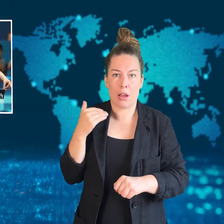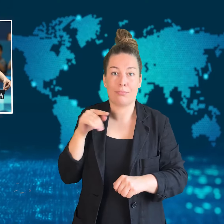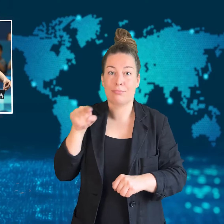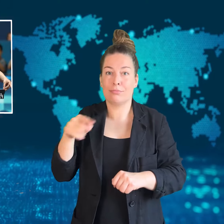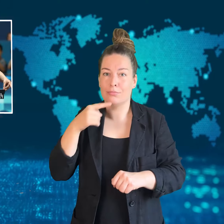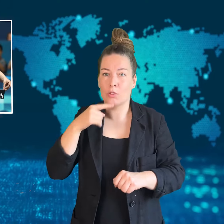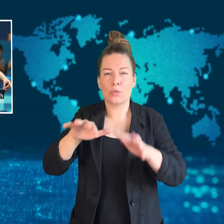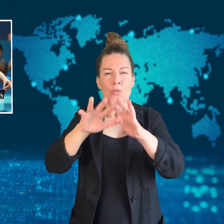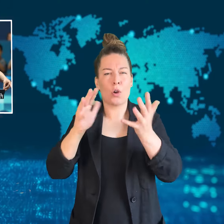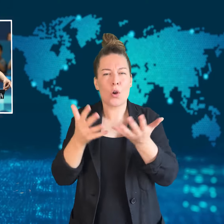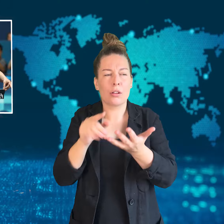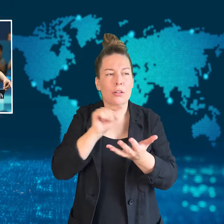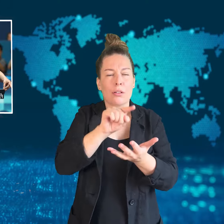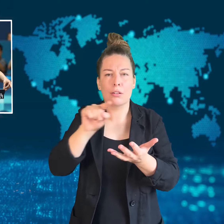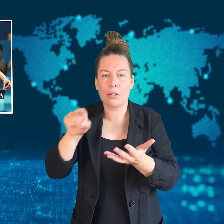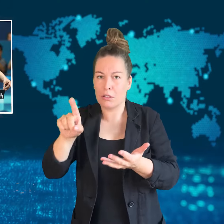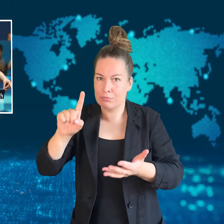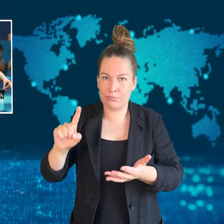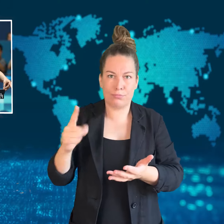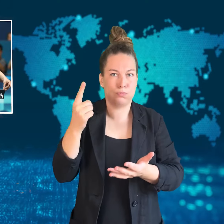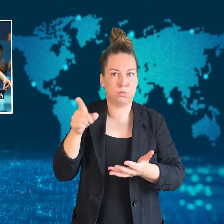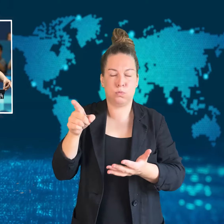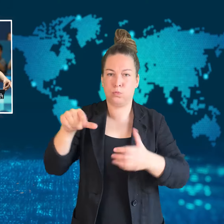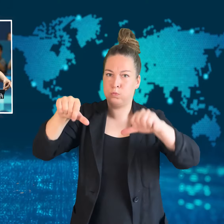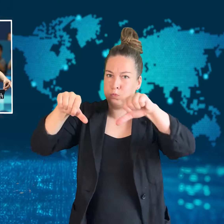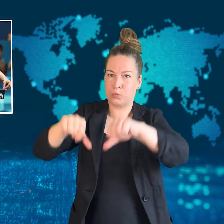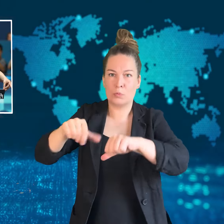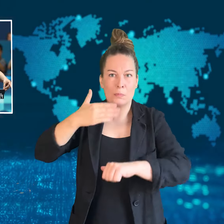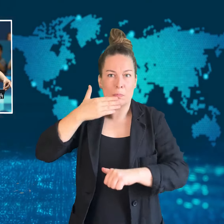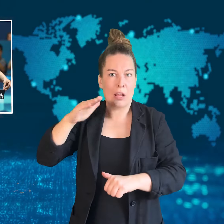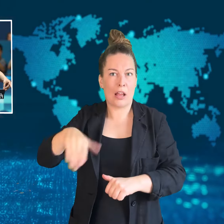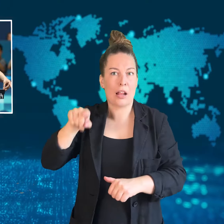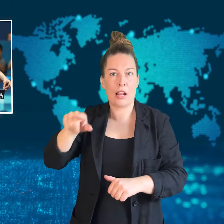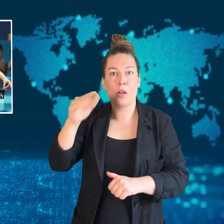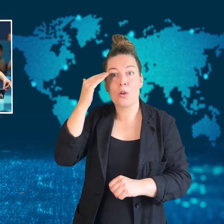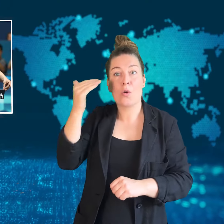South Korea is the country's "number one enemy."